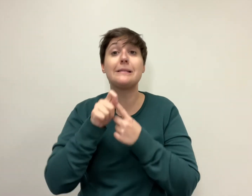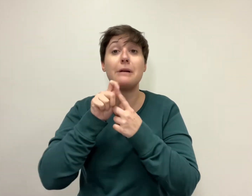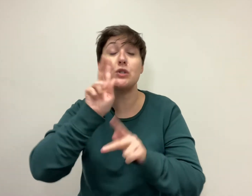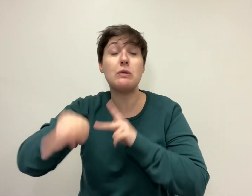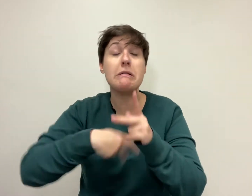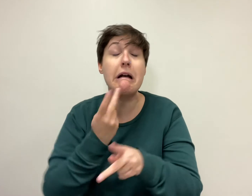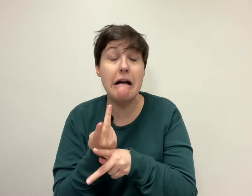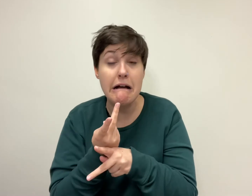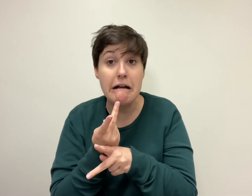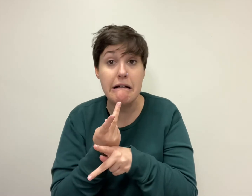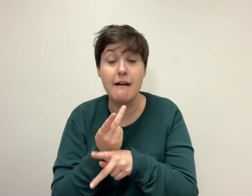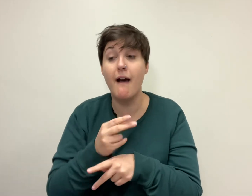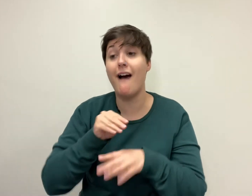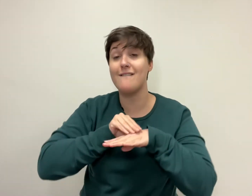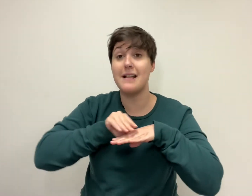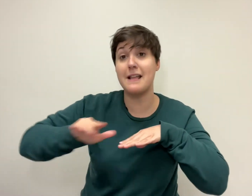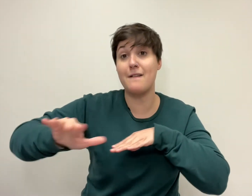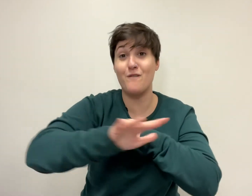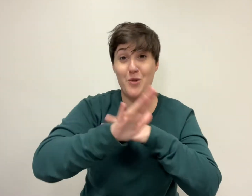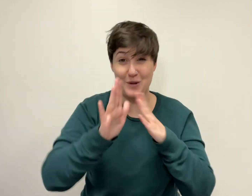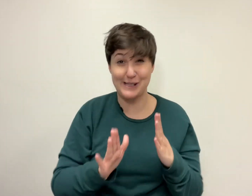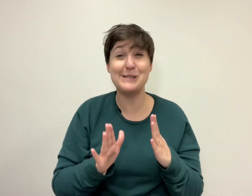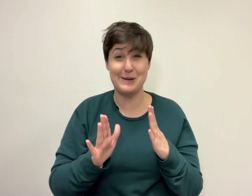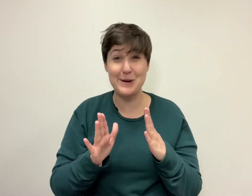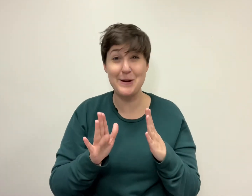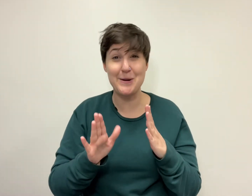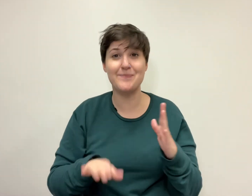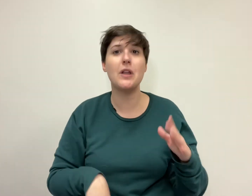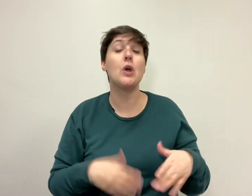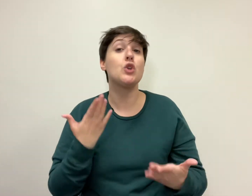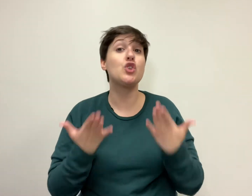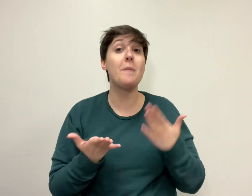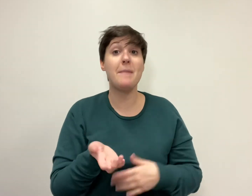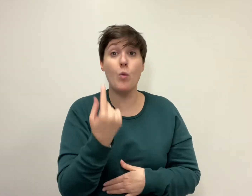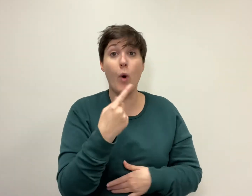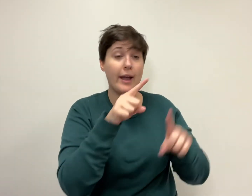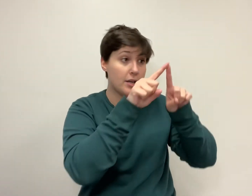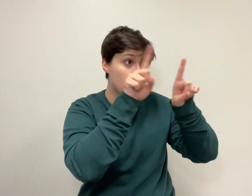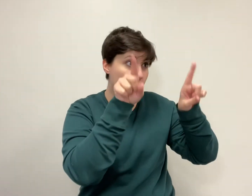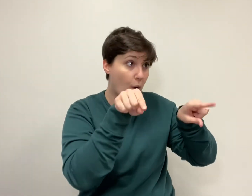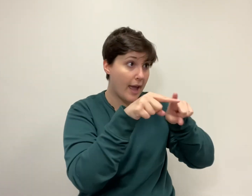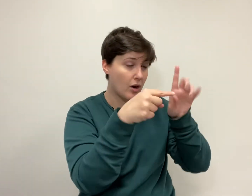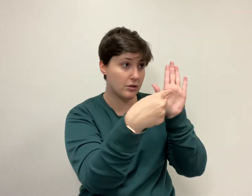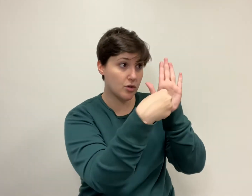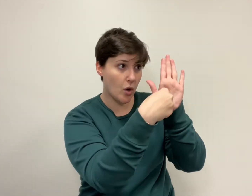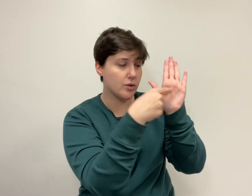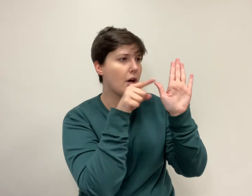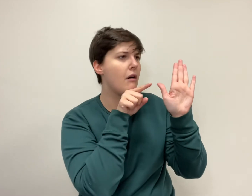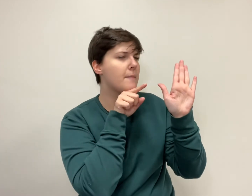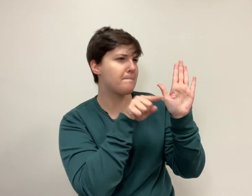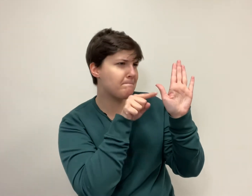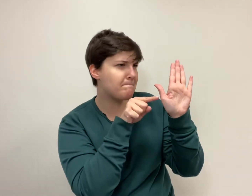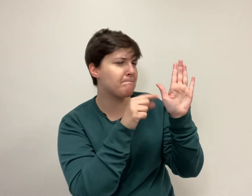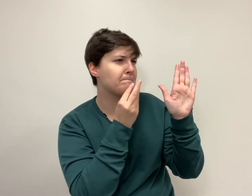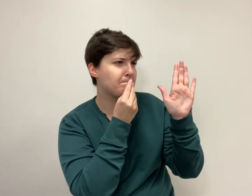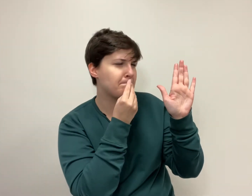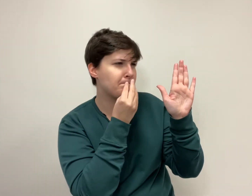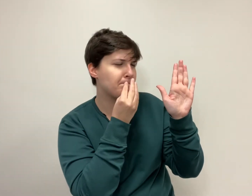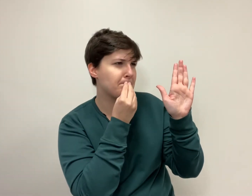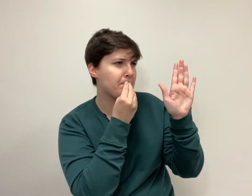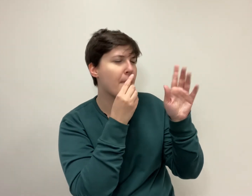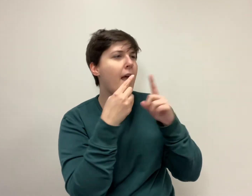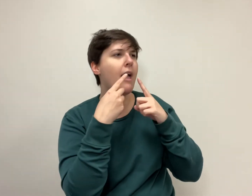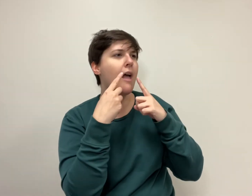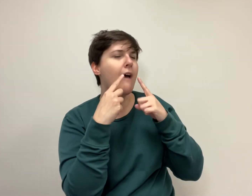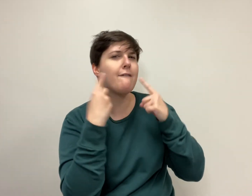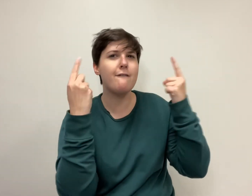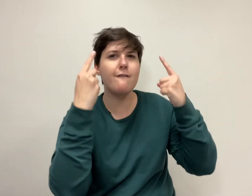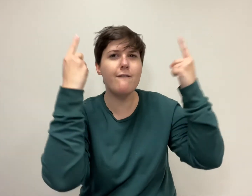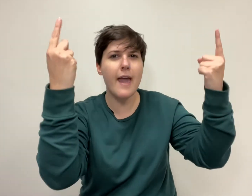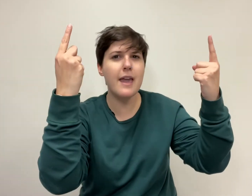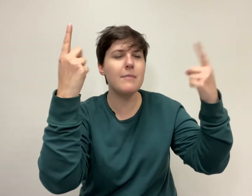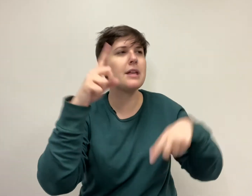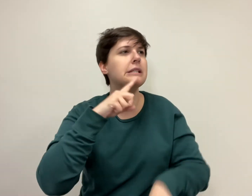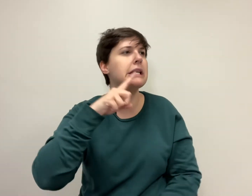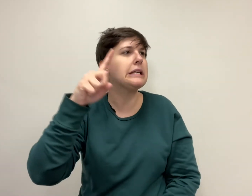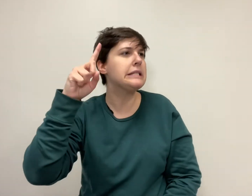You're going to look for different kinds of Deaf Influencers. So maybe one square says "look for a